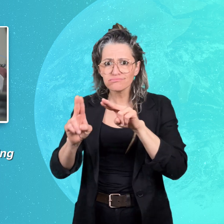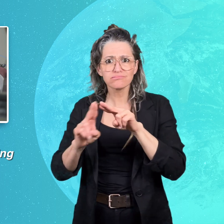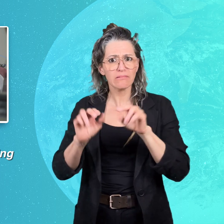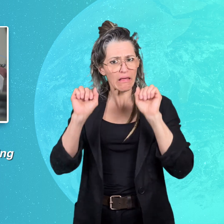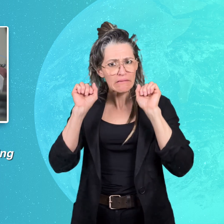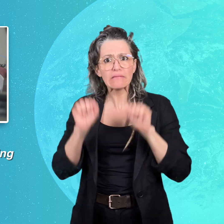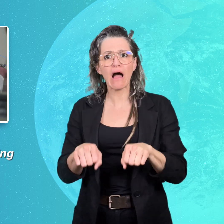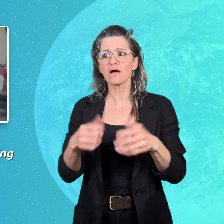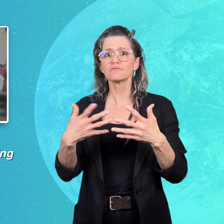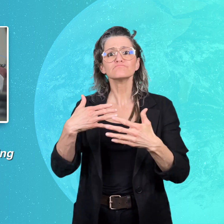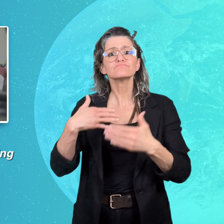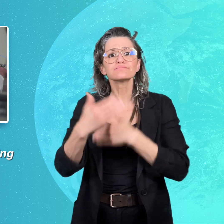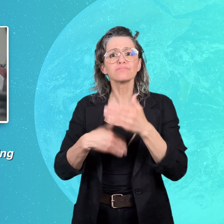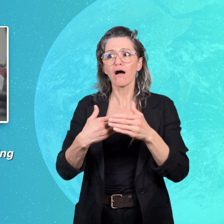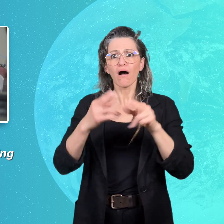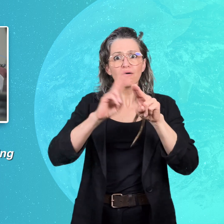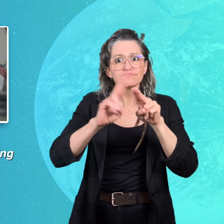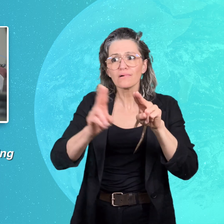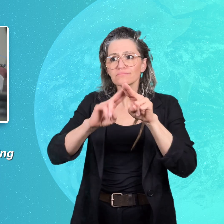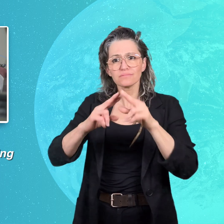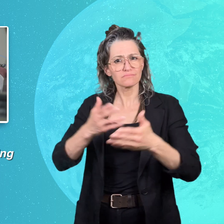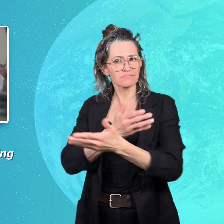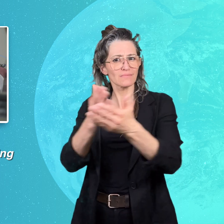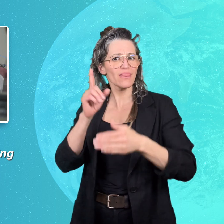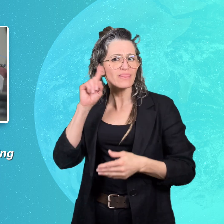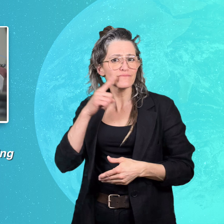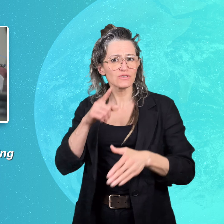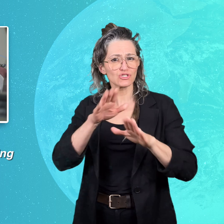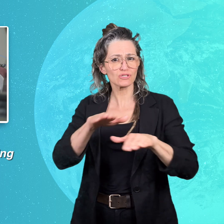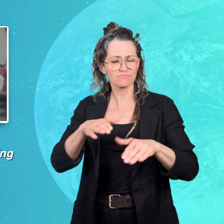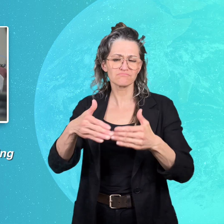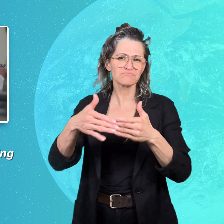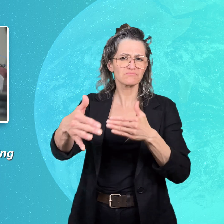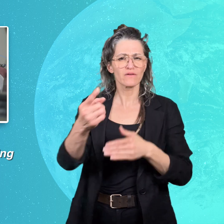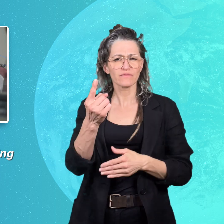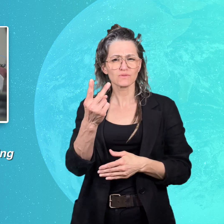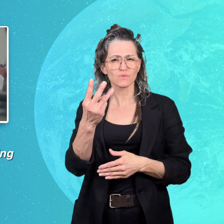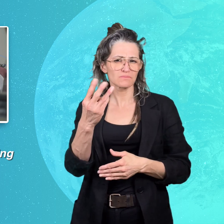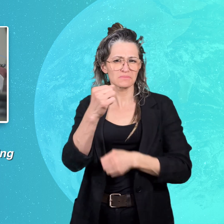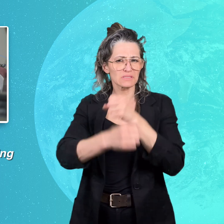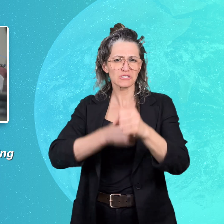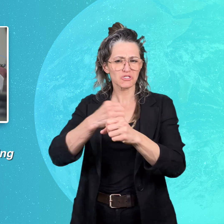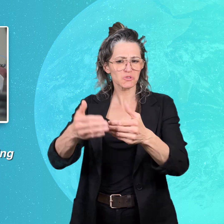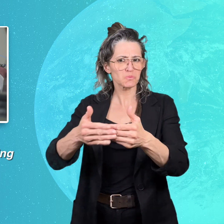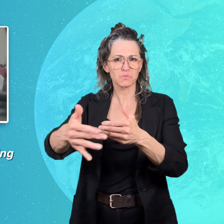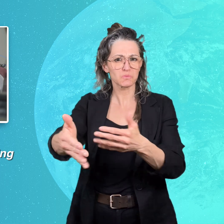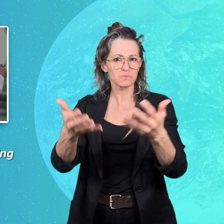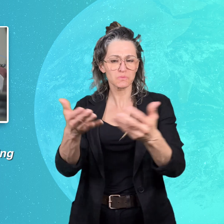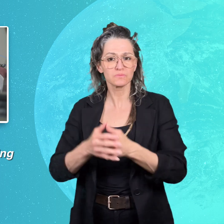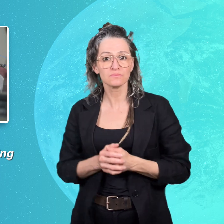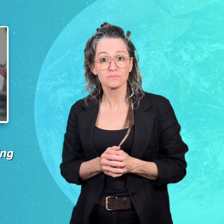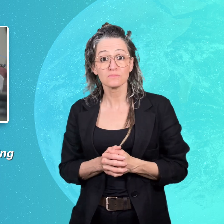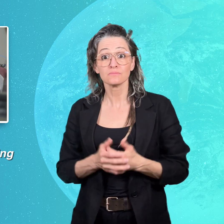They hope that this treatment will be available